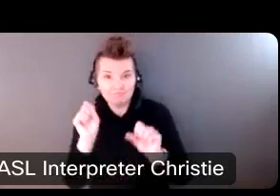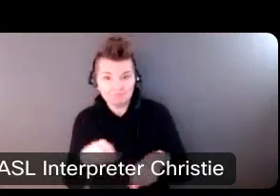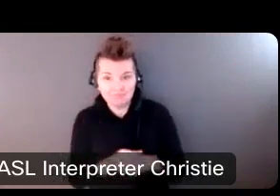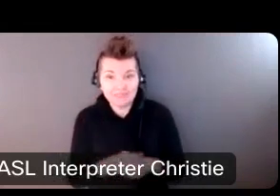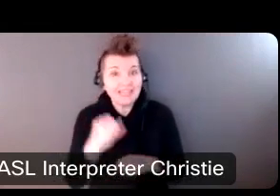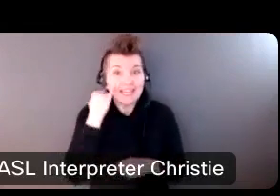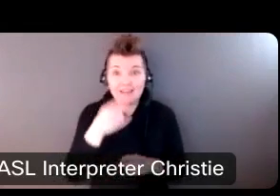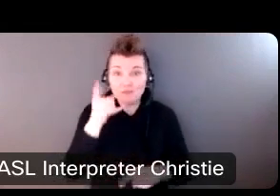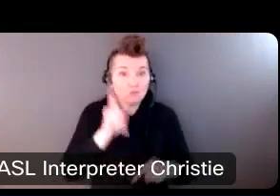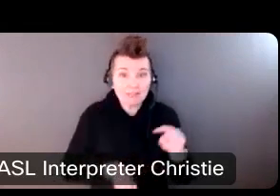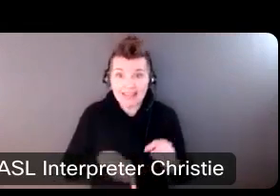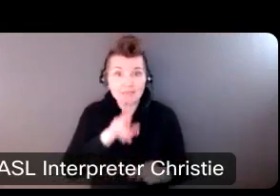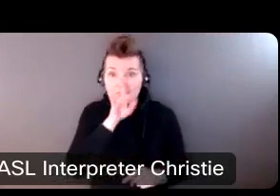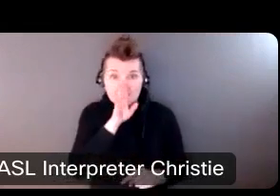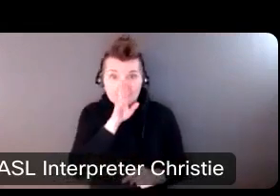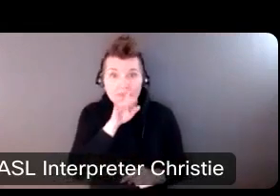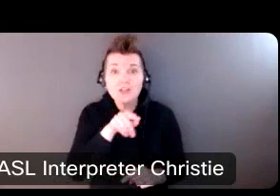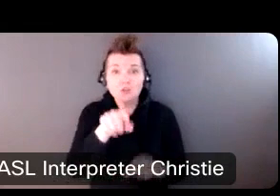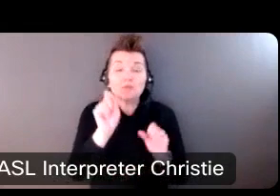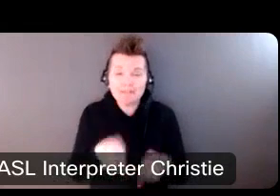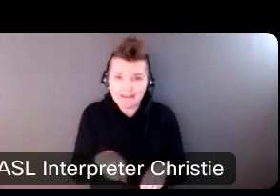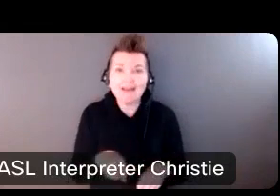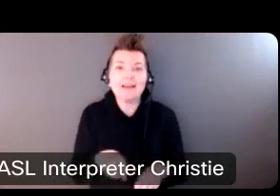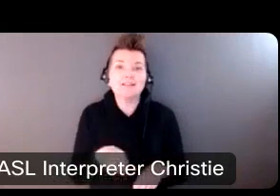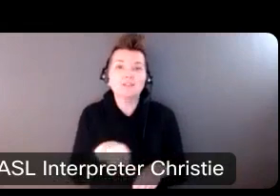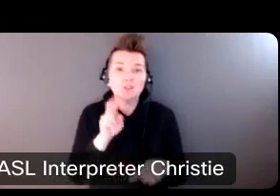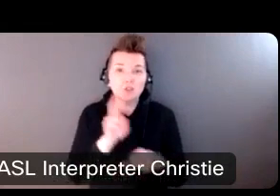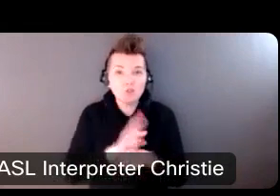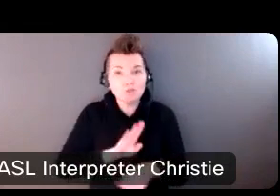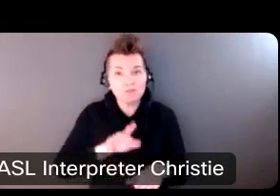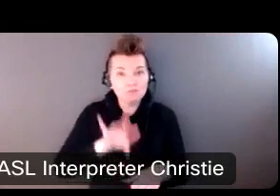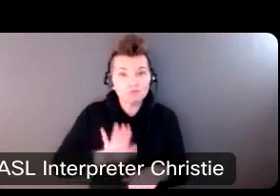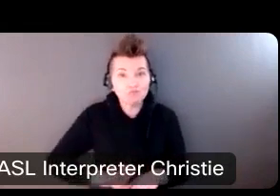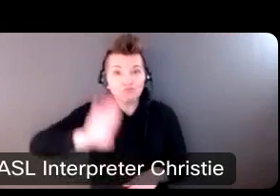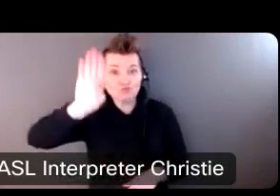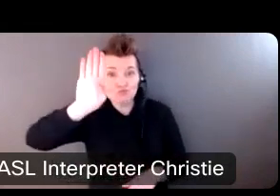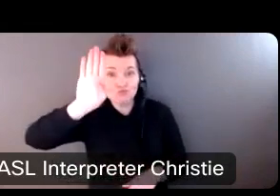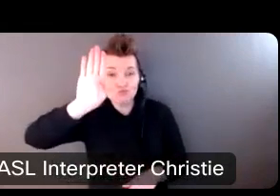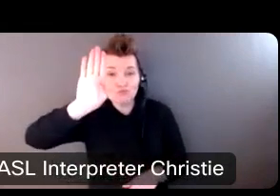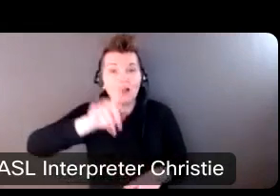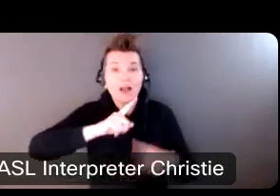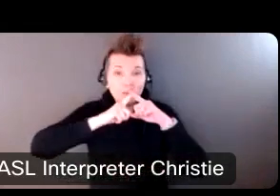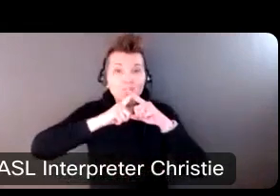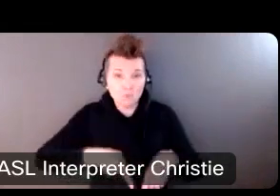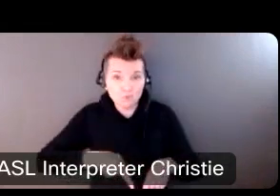needs can verbally ask their question. Use the raised hand feature. You will be unmuted once your name is called.